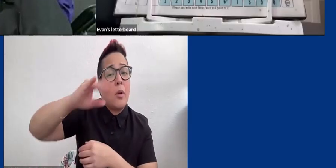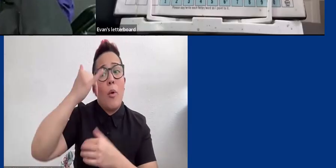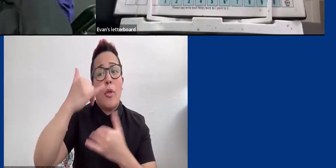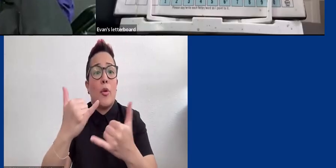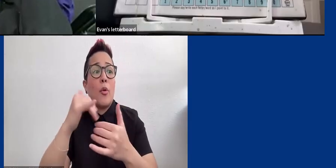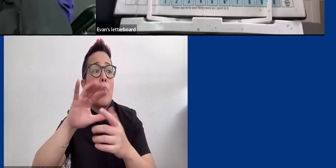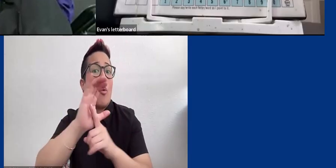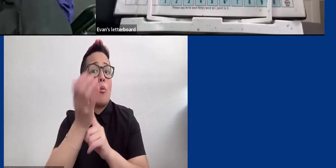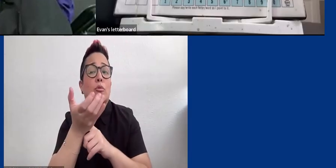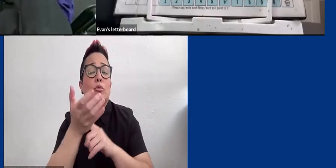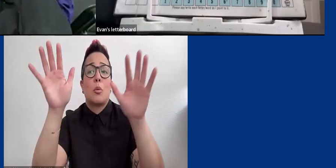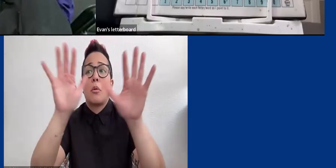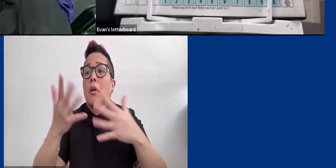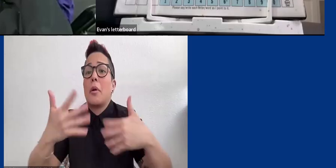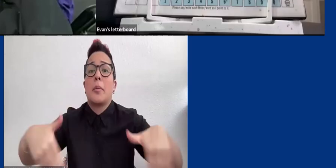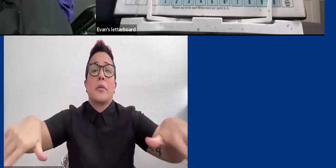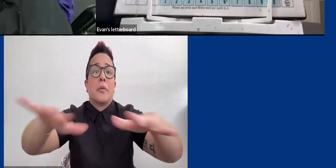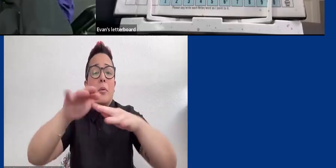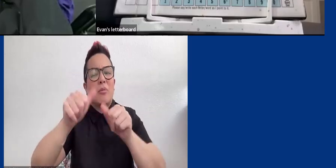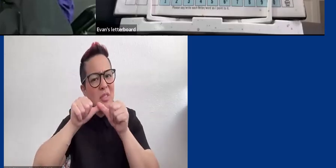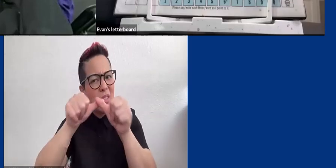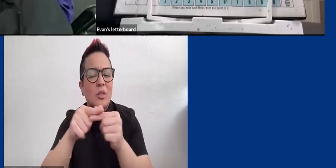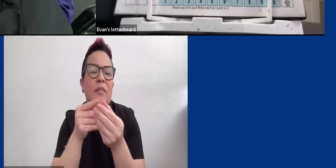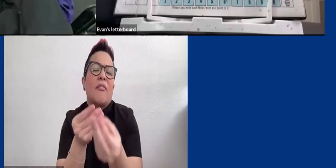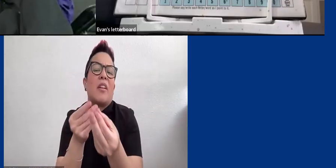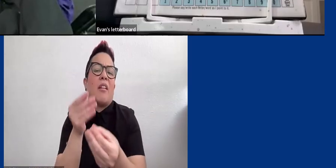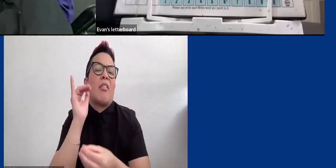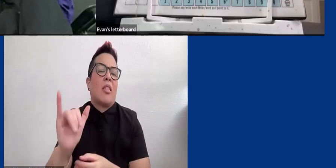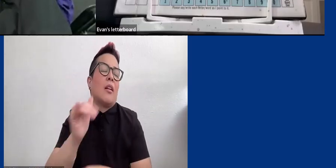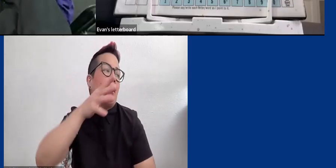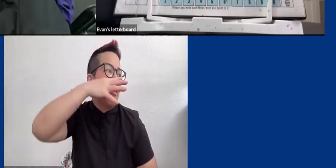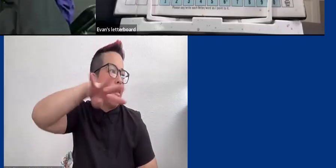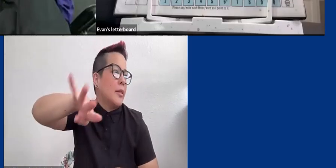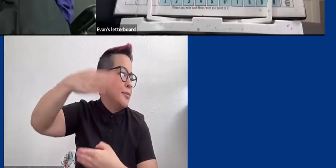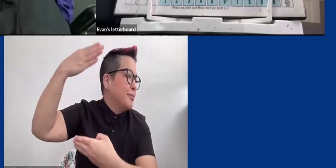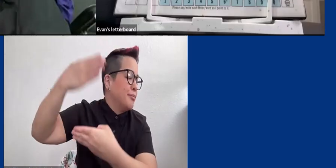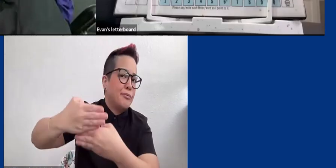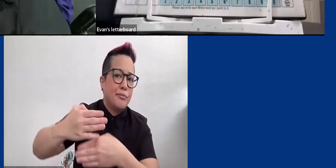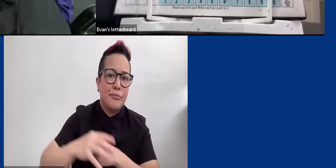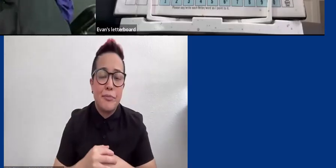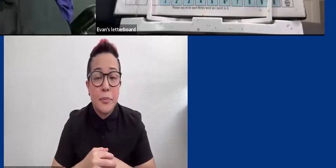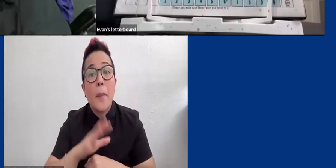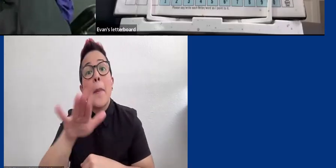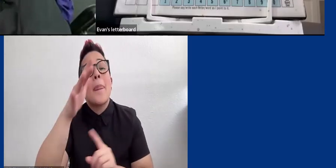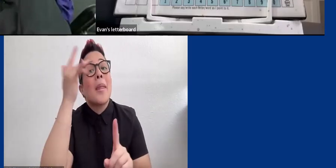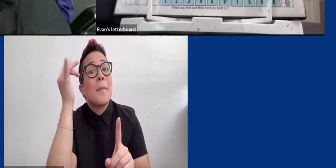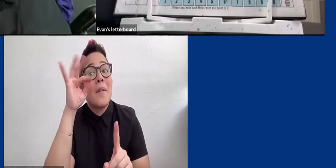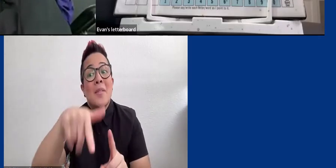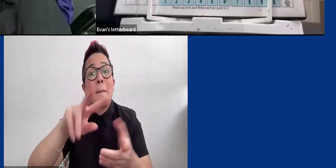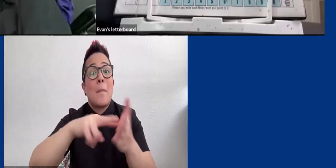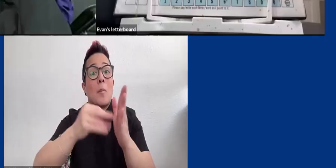which continues to feed into this aversion. Because the purpose of this talk is to start both